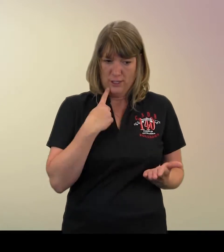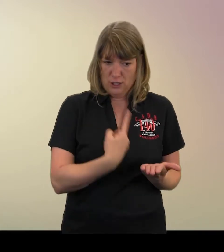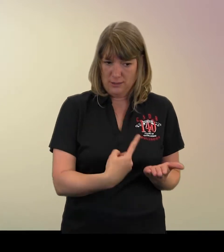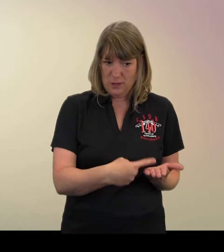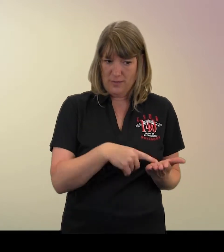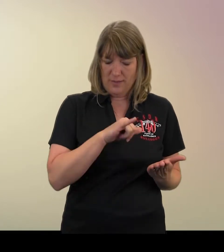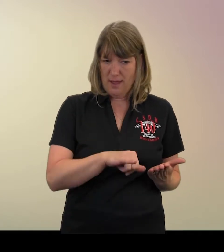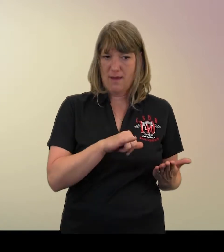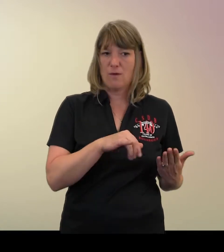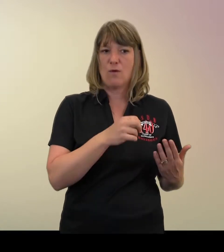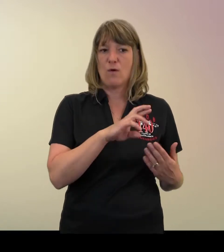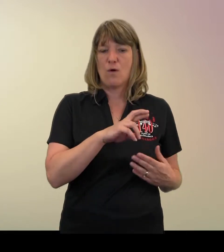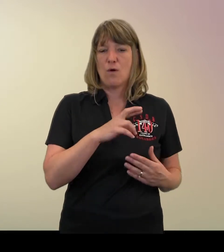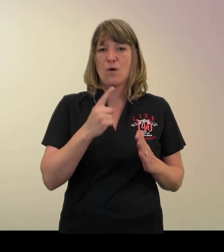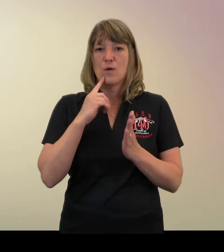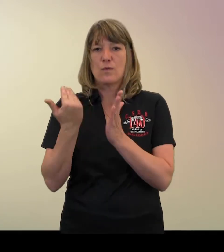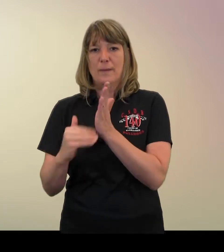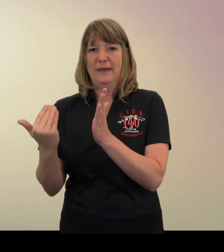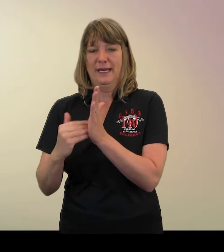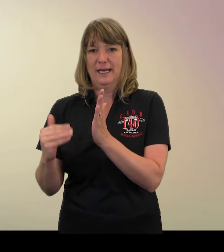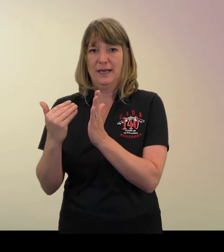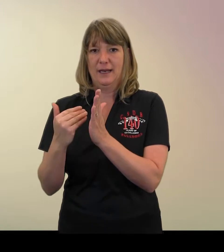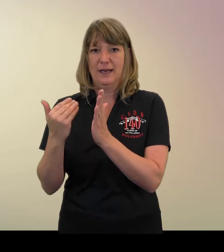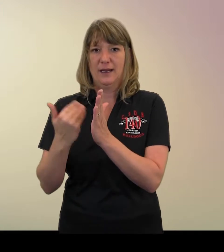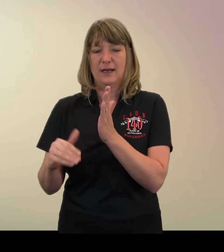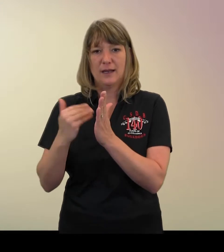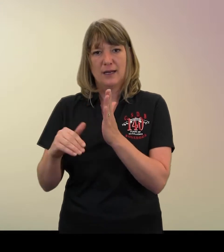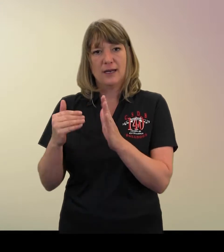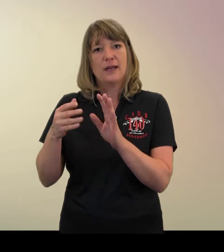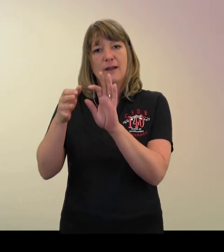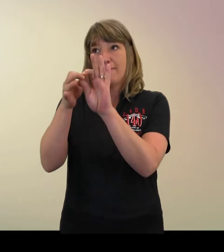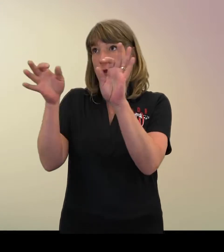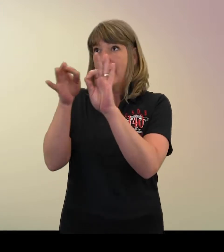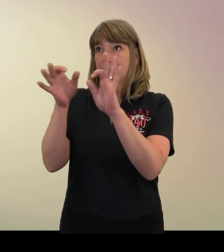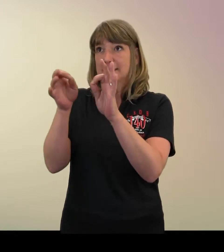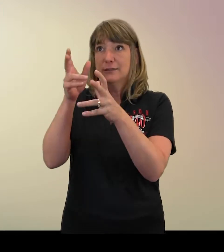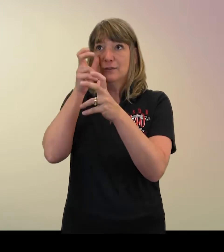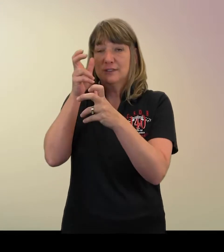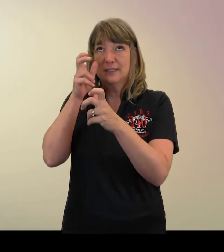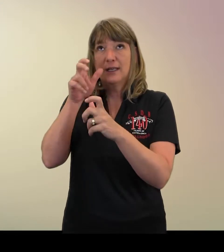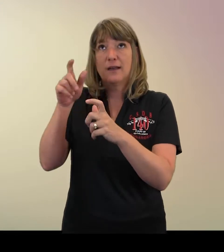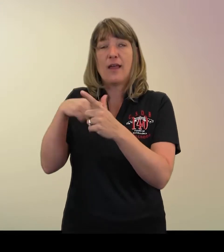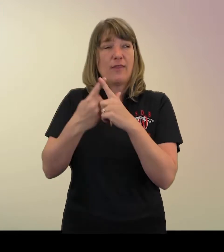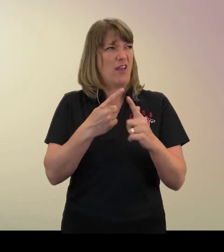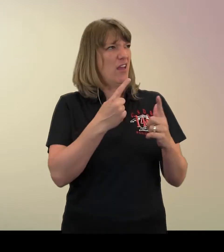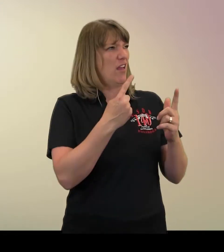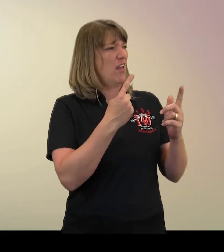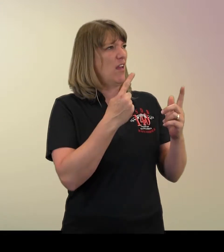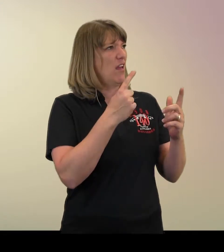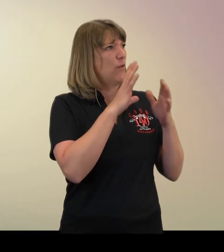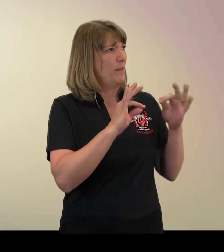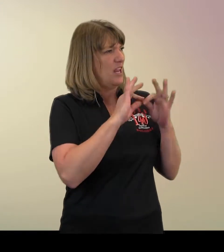the repeating signs or phrases, that they've seen somewhere else, in a way that doesn't quite fit